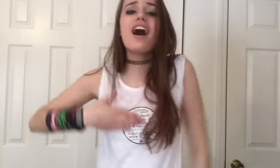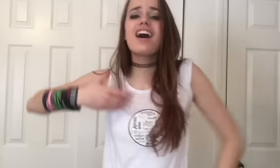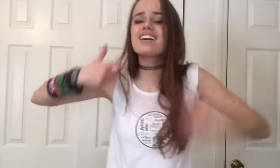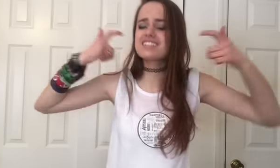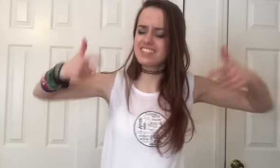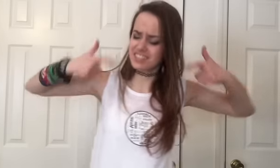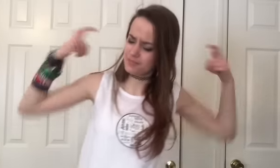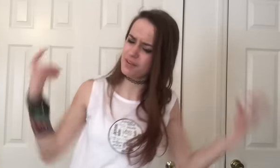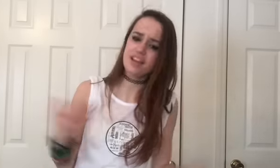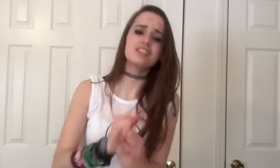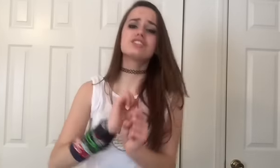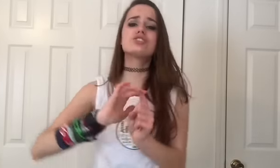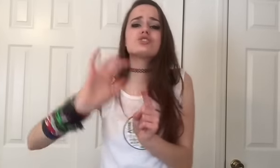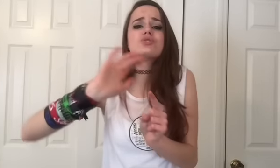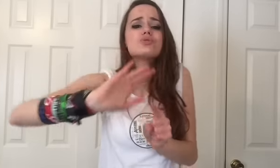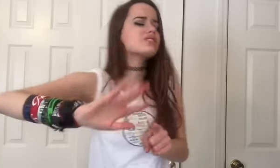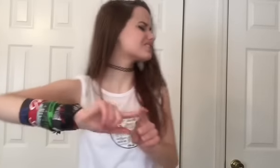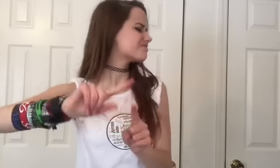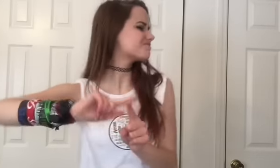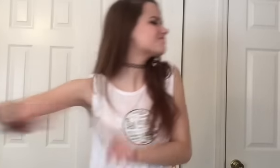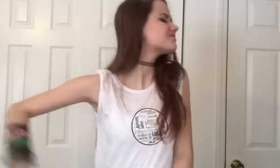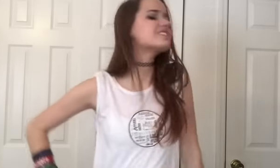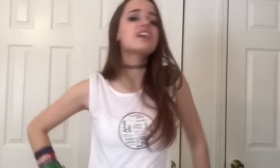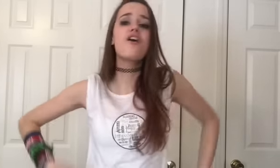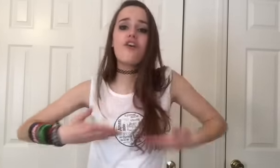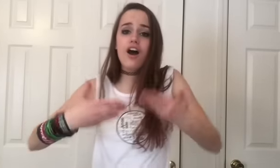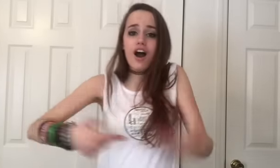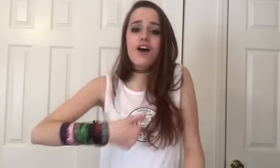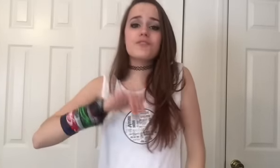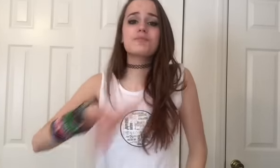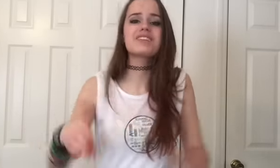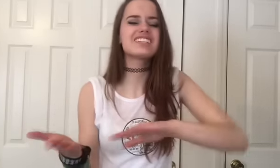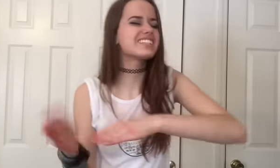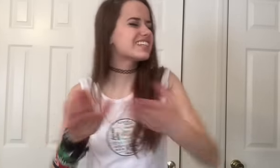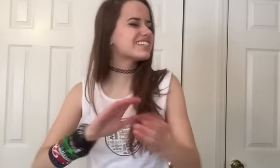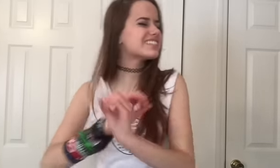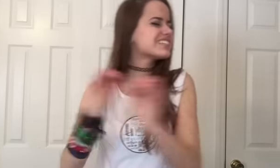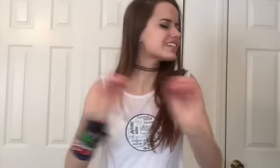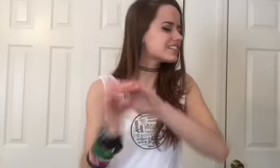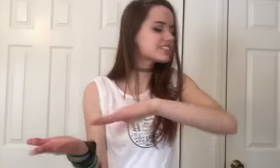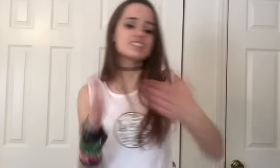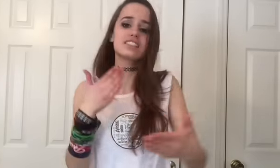i'll tell you my sins so you can sharpen your knife offer me my deathless death